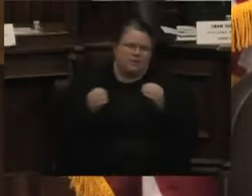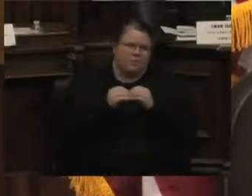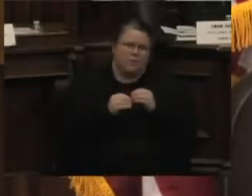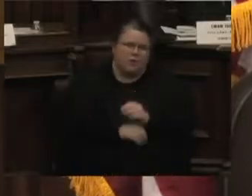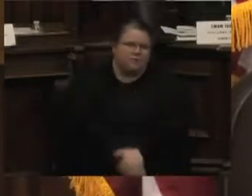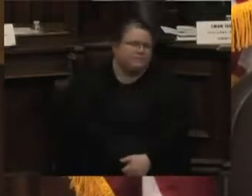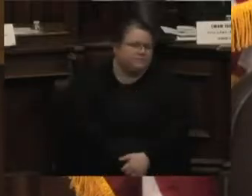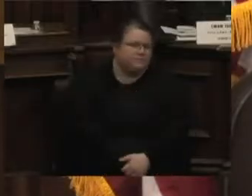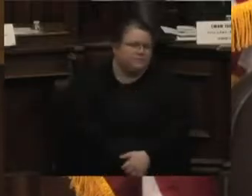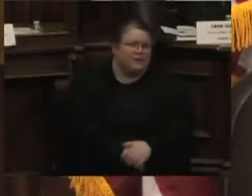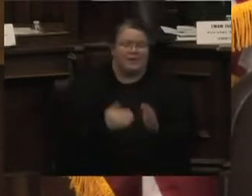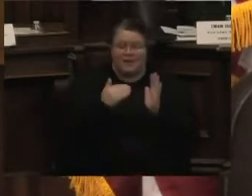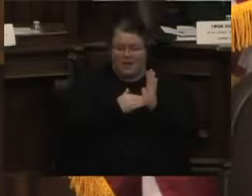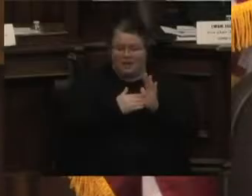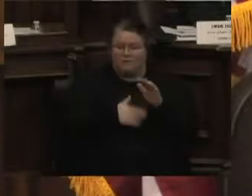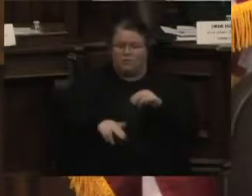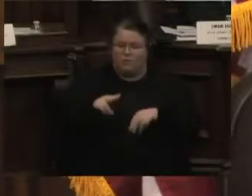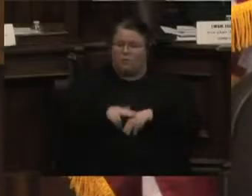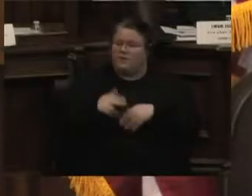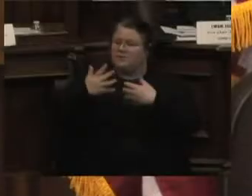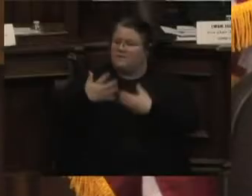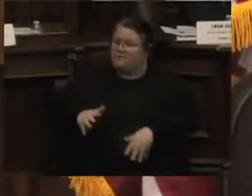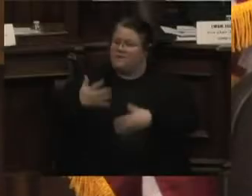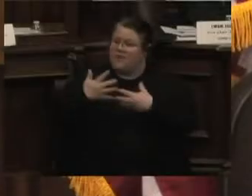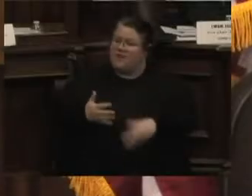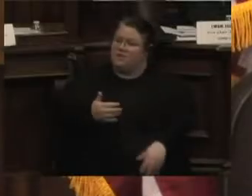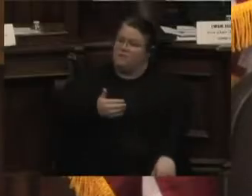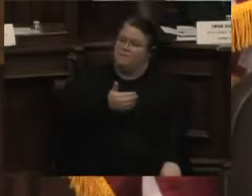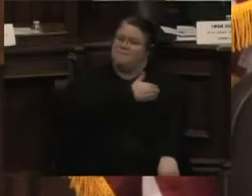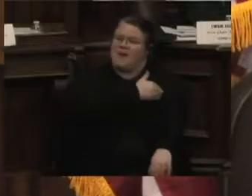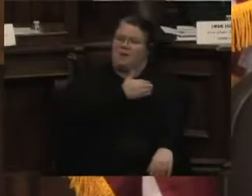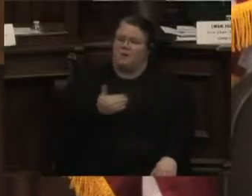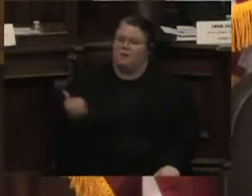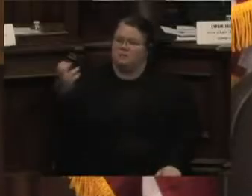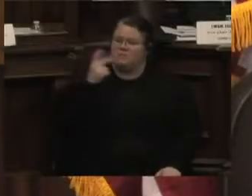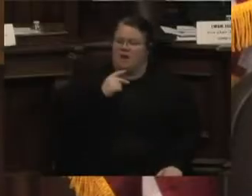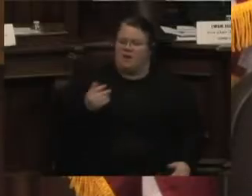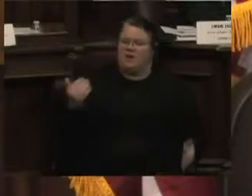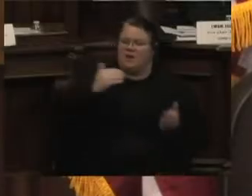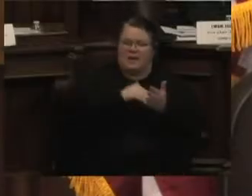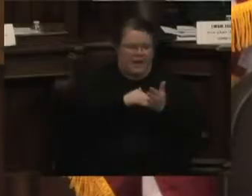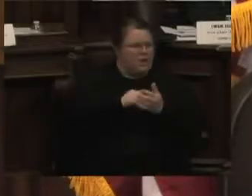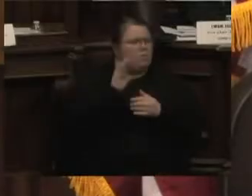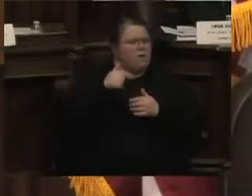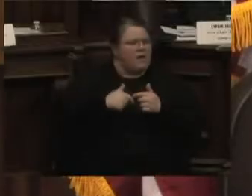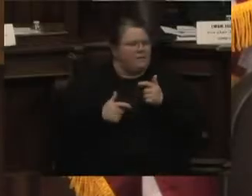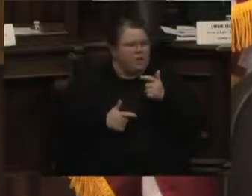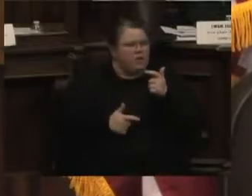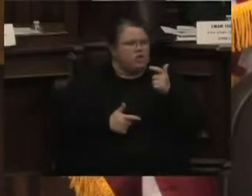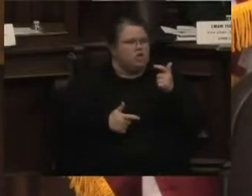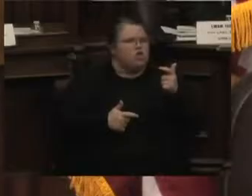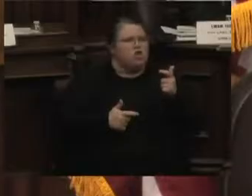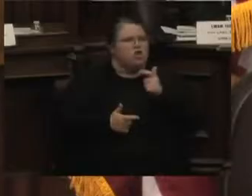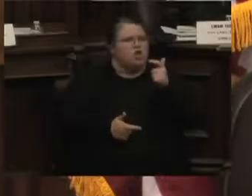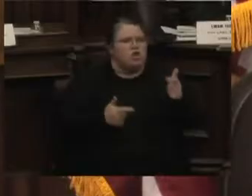it's really unfortunate that they are no longer at the agency because, of course, once